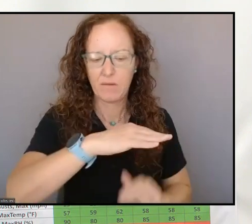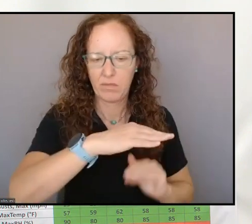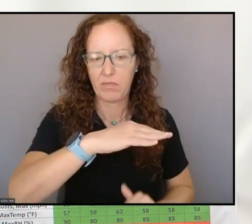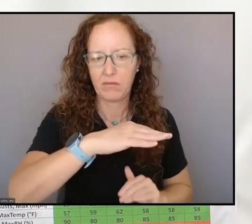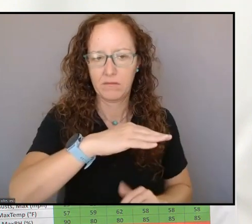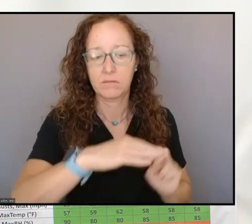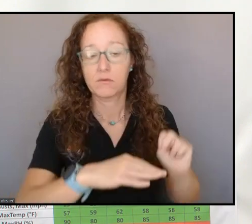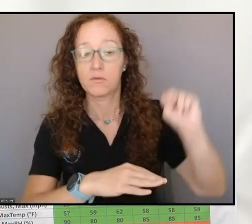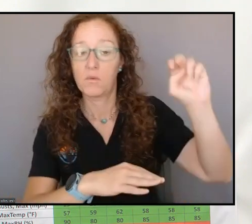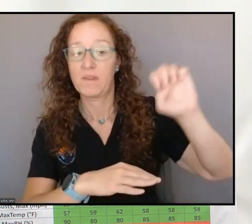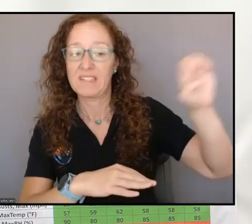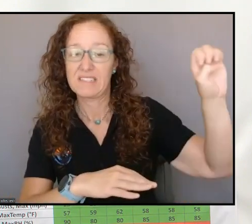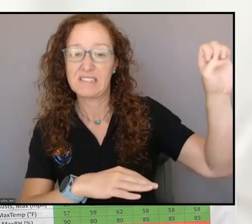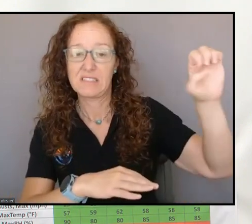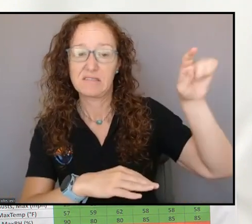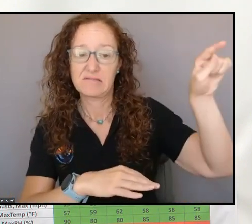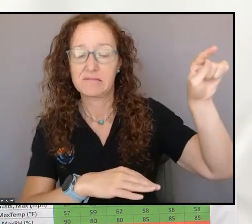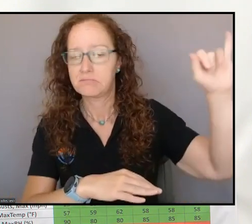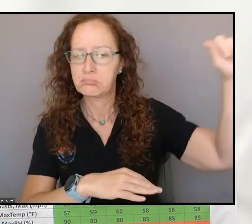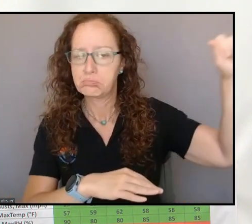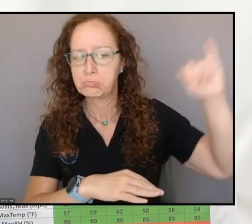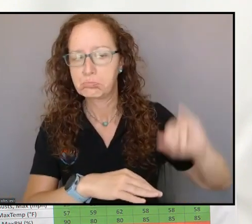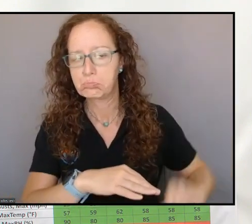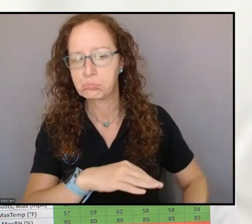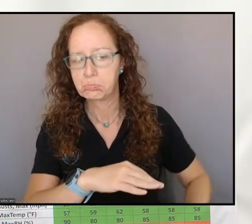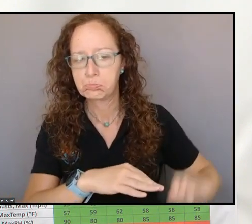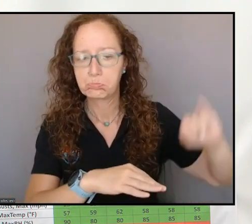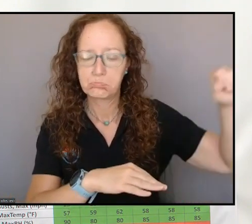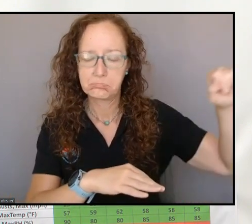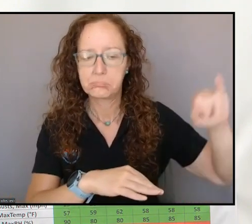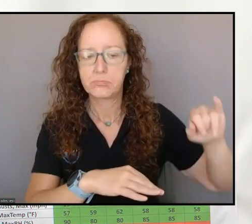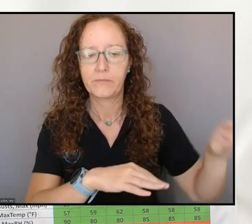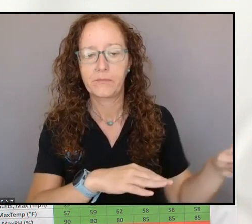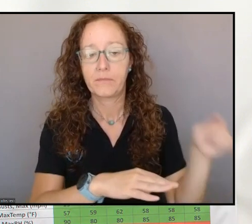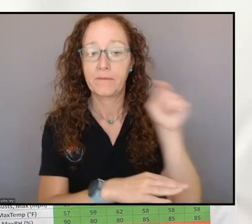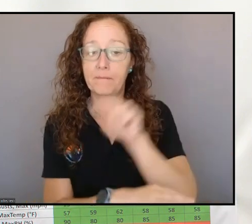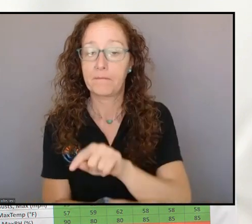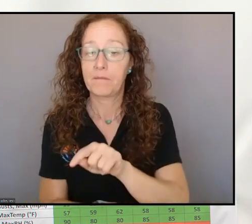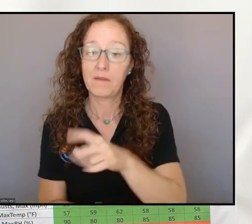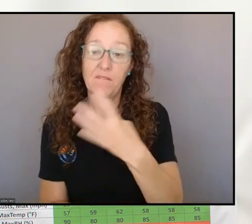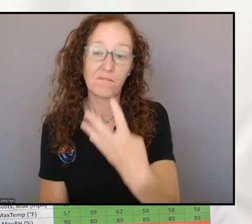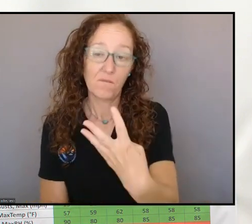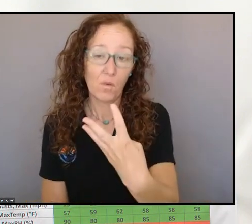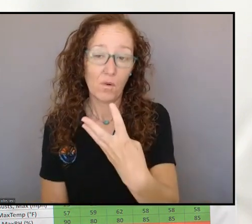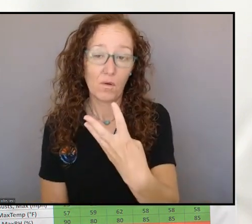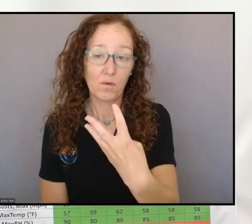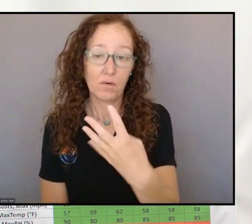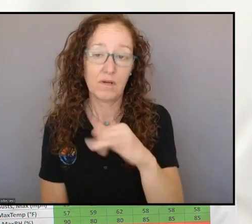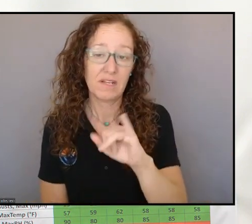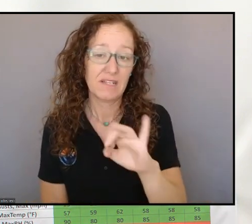fire pretty similar, but up to right around 4 inches you know, there's some localized areas, peaks and such, high